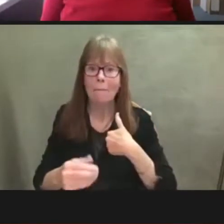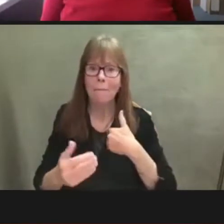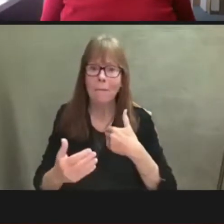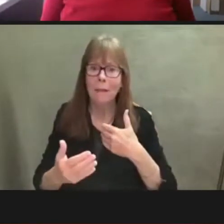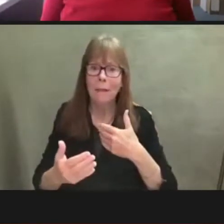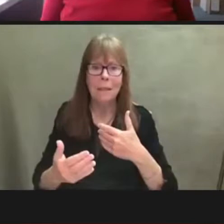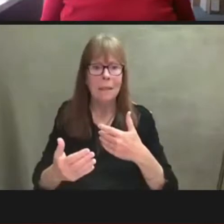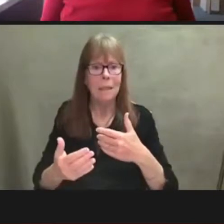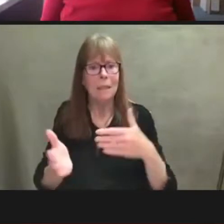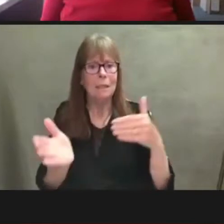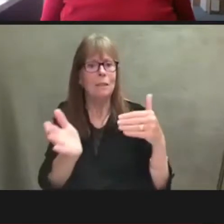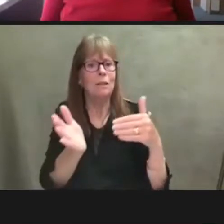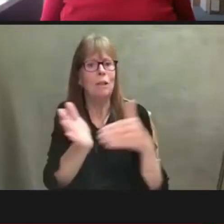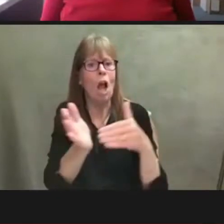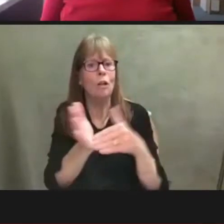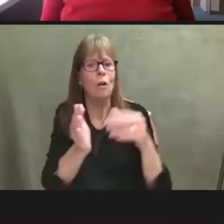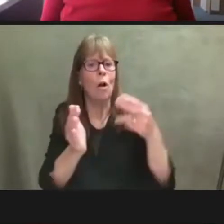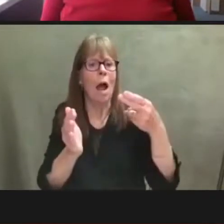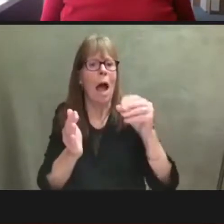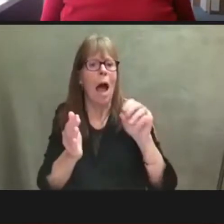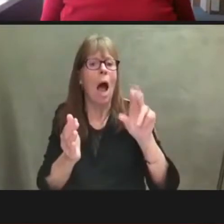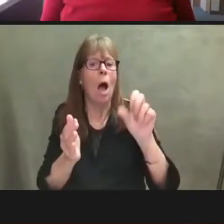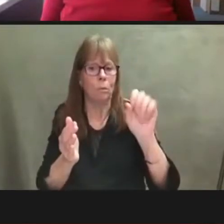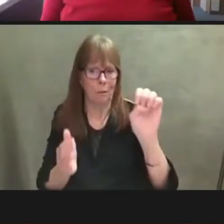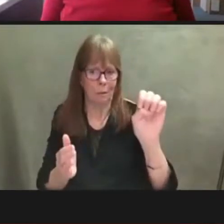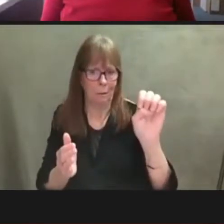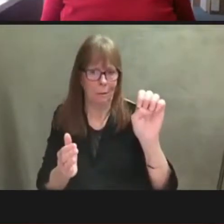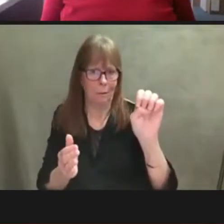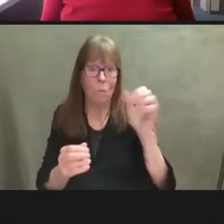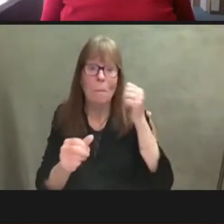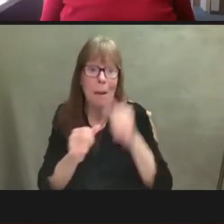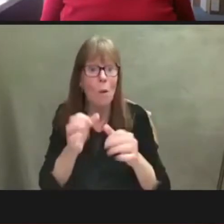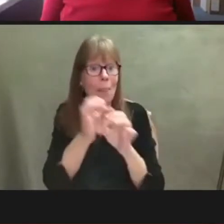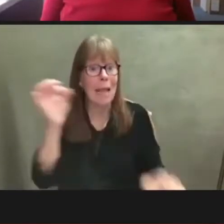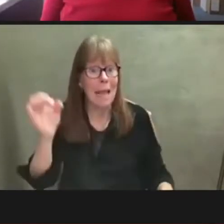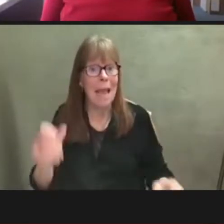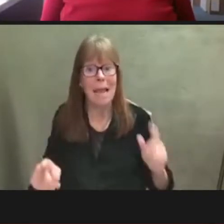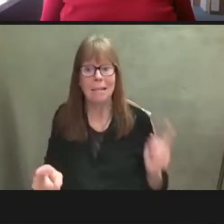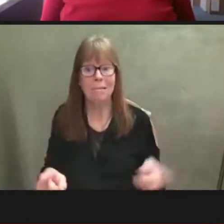We had Dr. House who used a cane, but that wasn't enough, right?